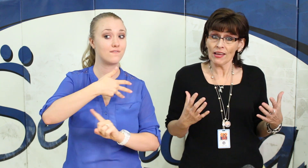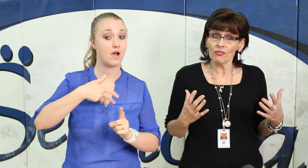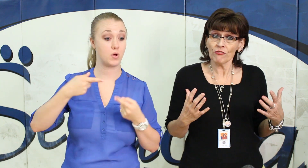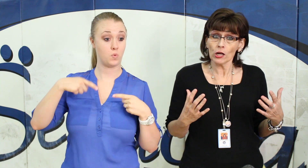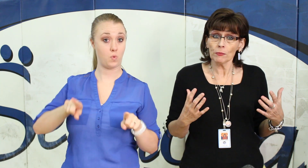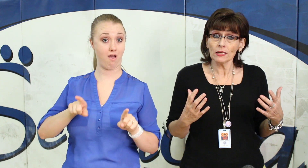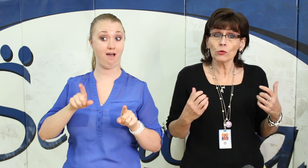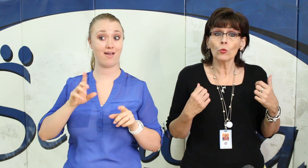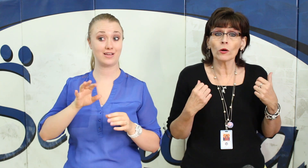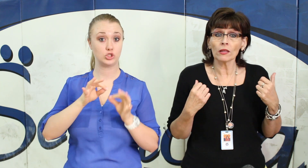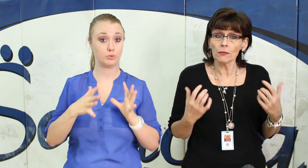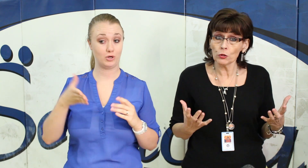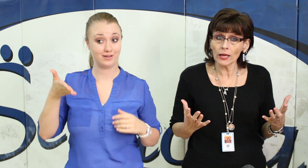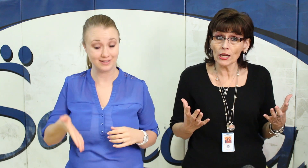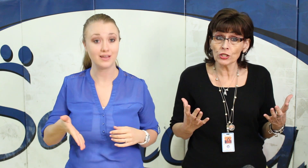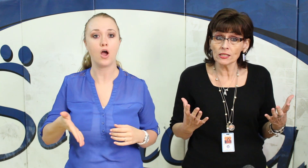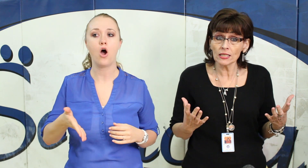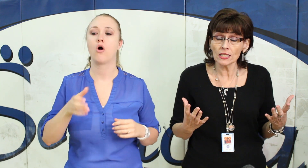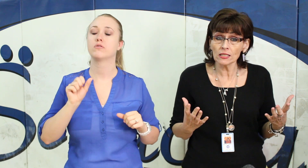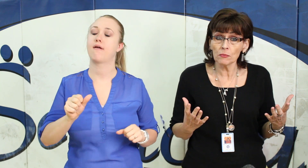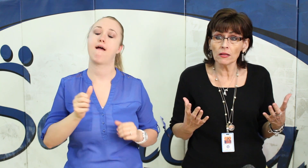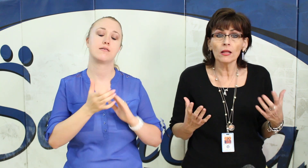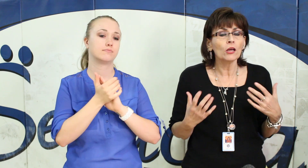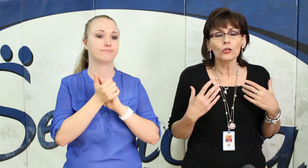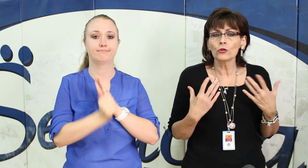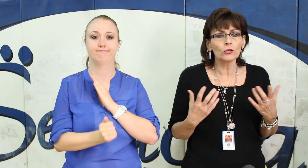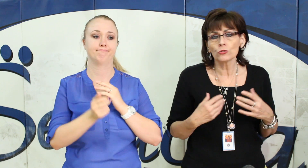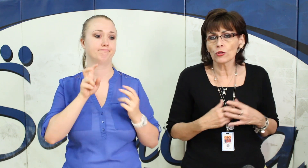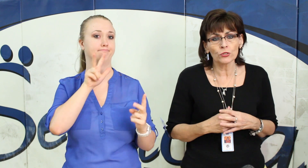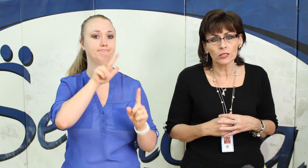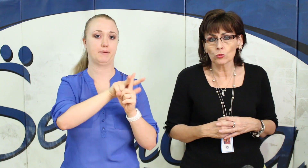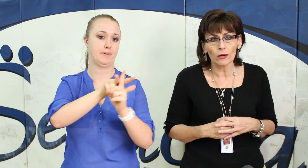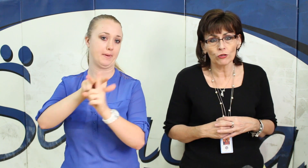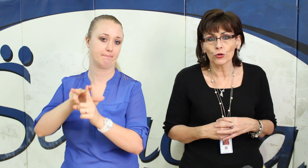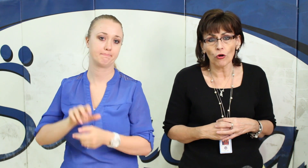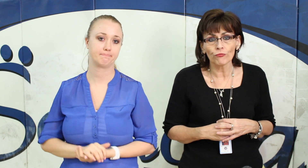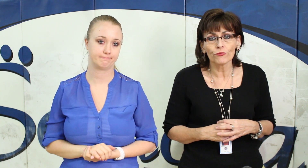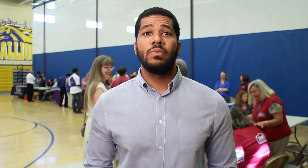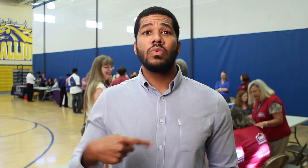a safe environment where the communication is accessible. You can use those skills where ever you go."